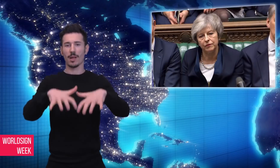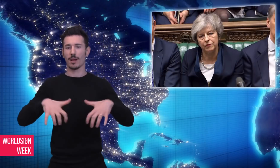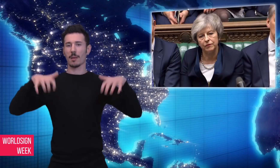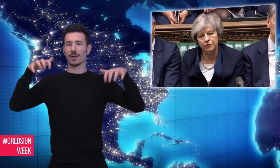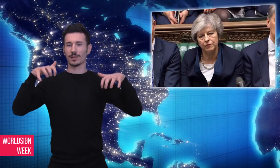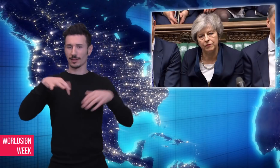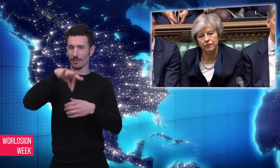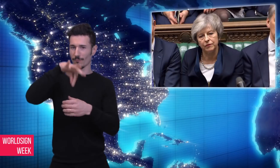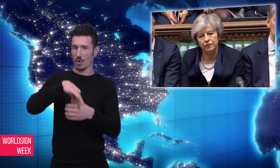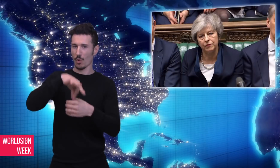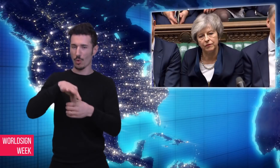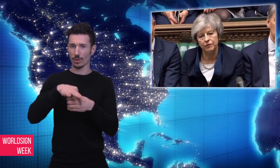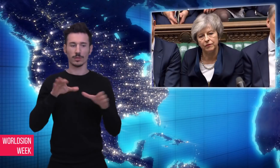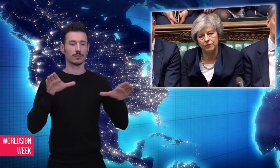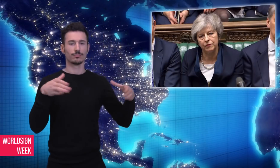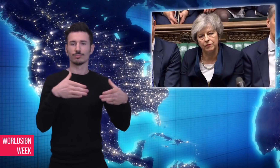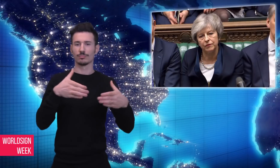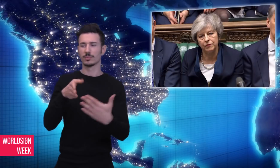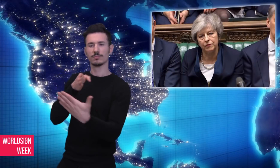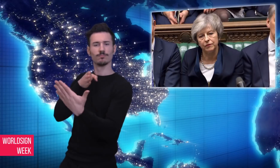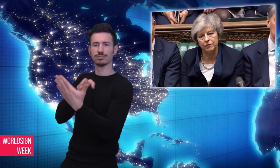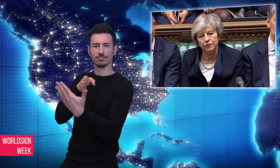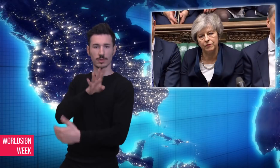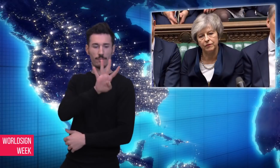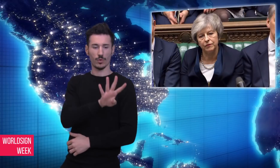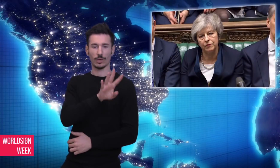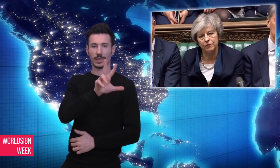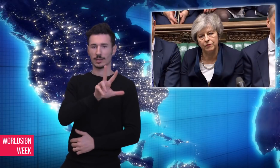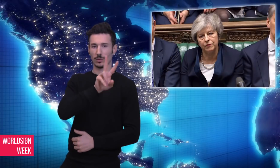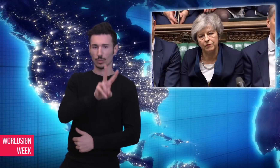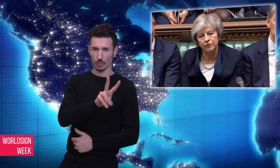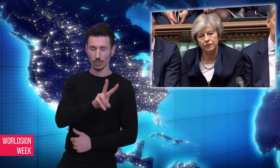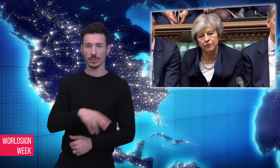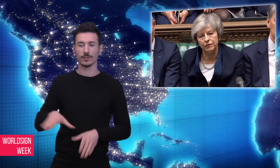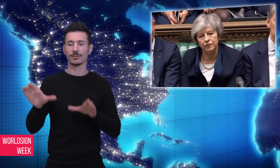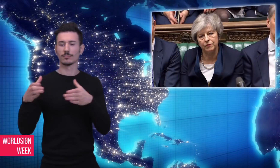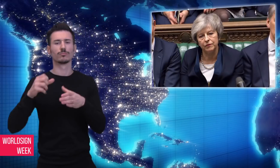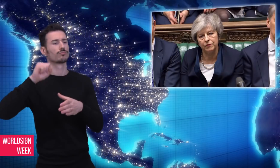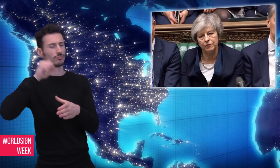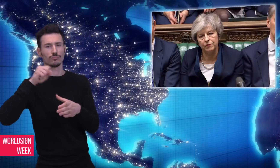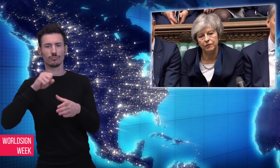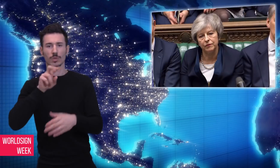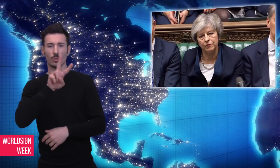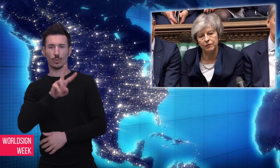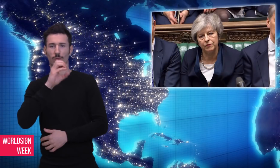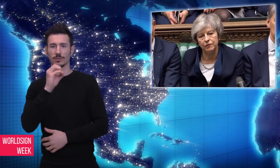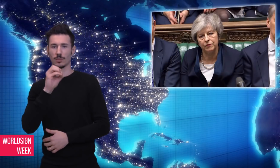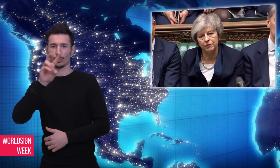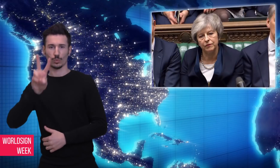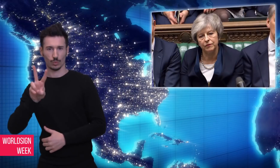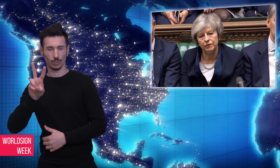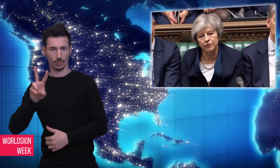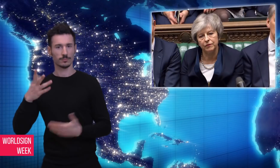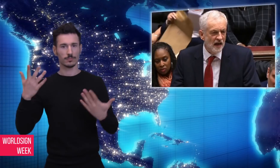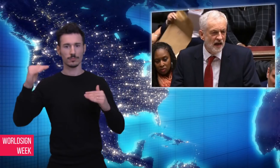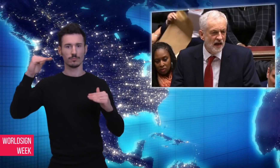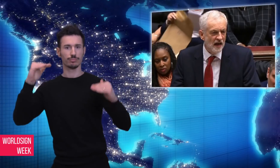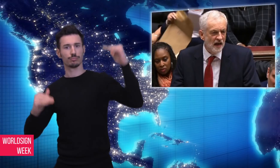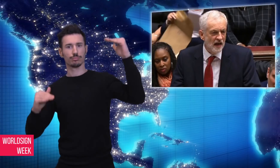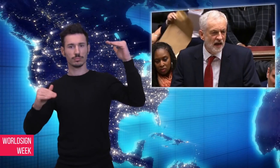she made with the European Union on a vote of 432 to 202 -